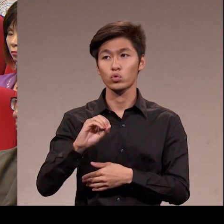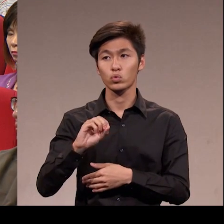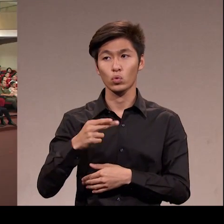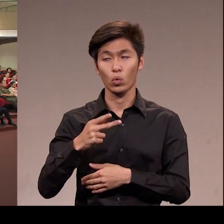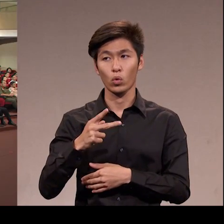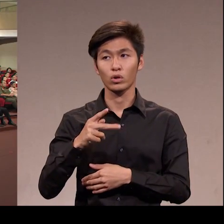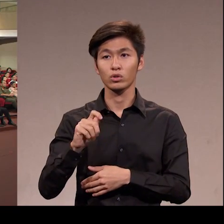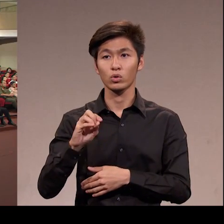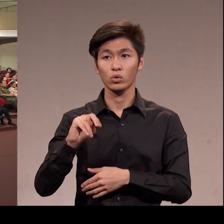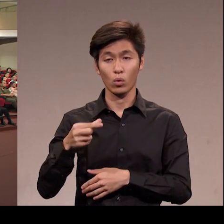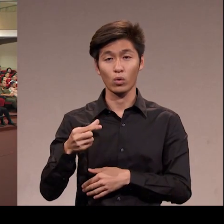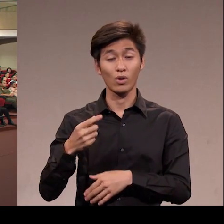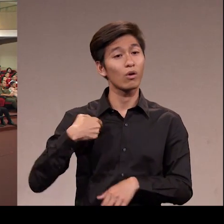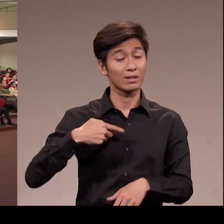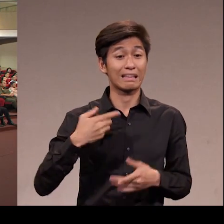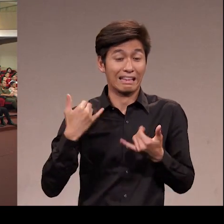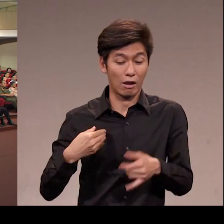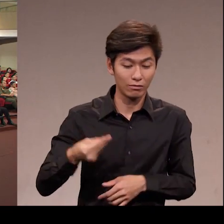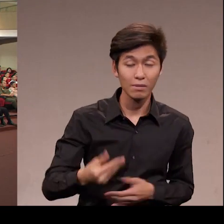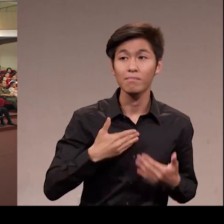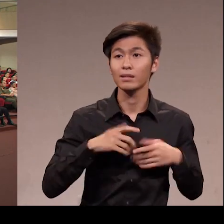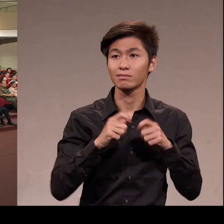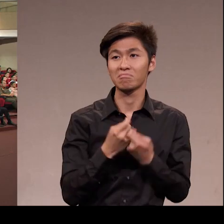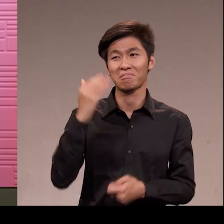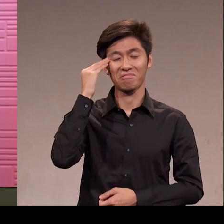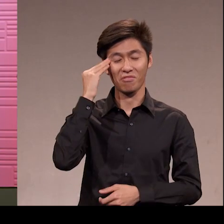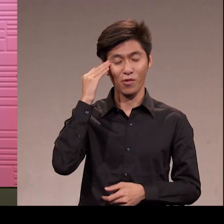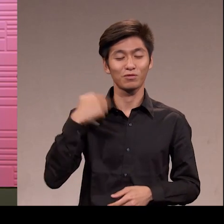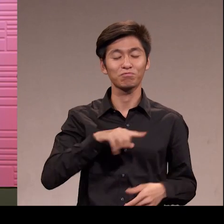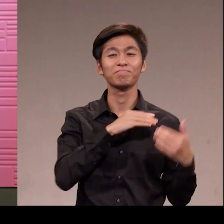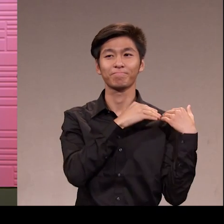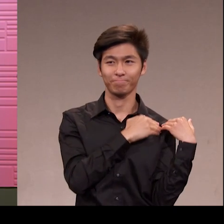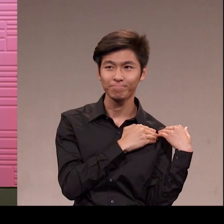that we have a responsibility to govern well, share the fruits of progress with the people